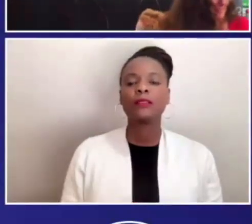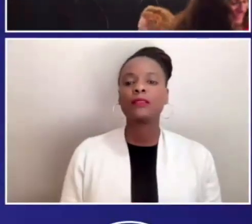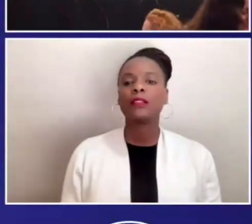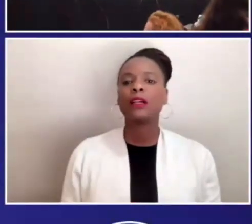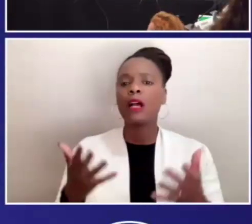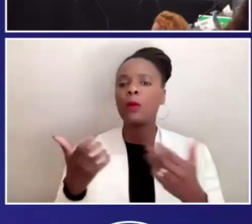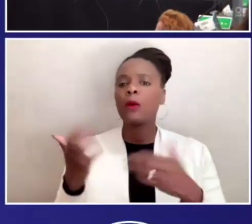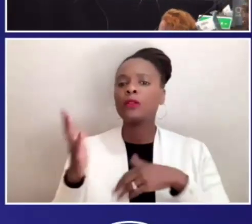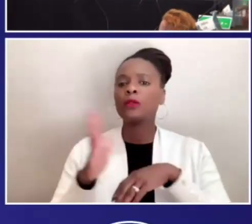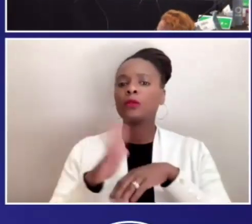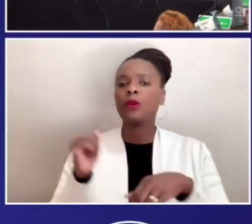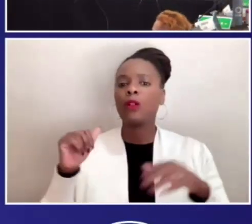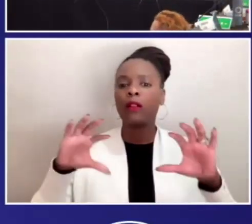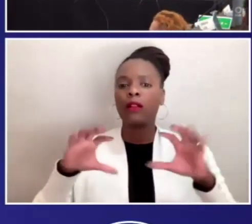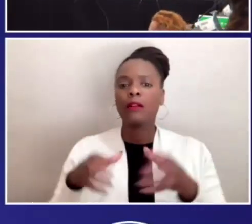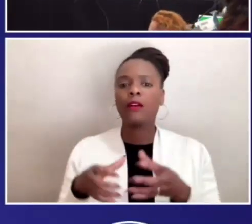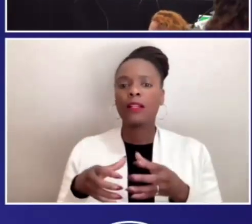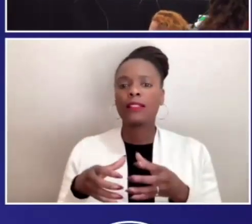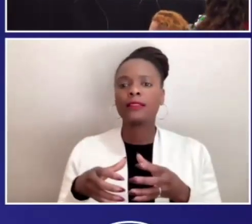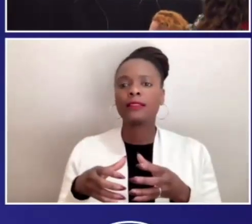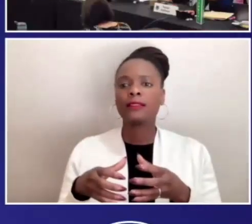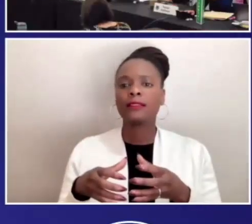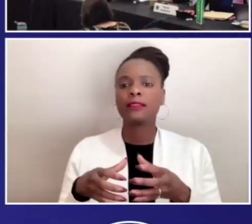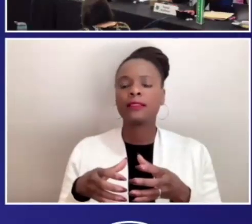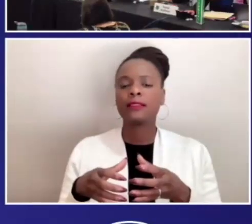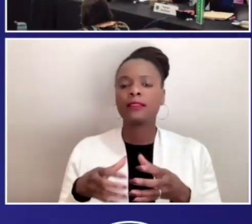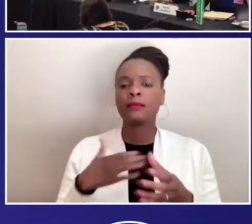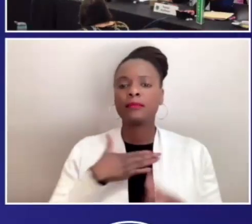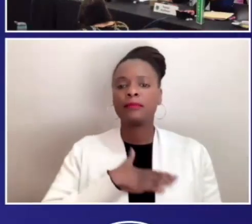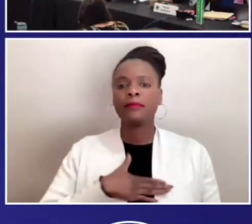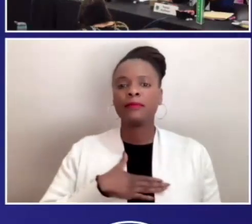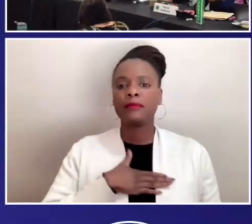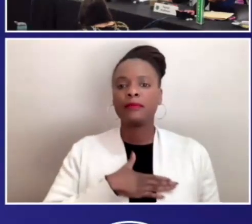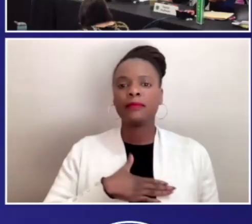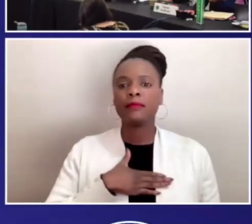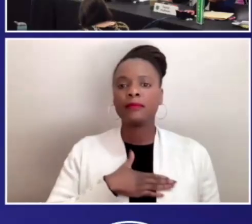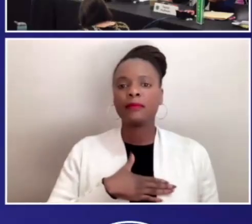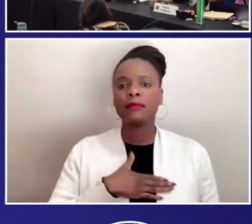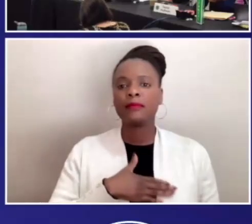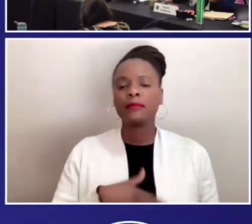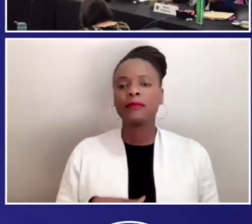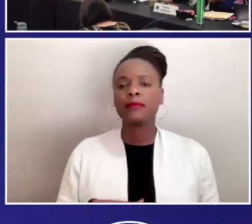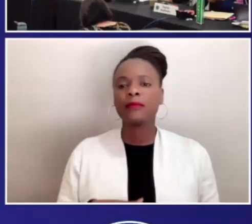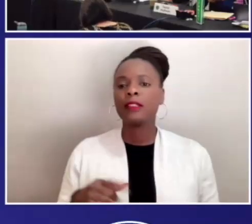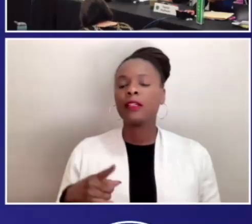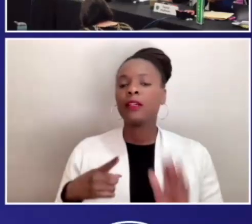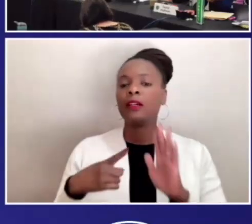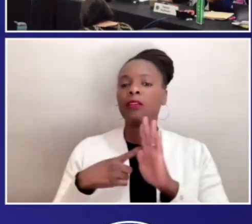please. I'd like to caucus with the representative for the loan servicers,